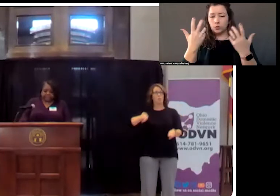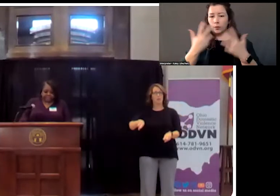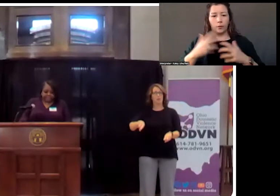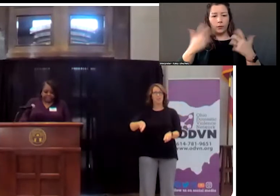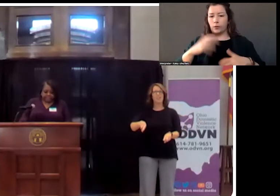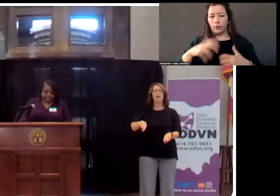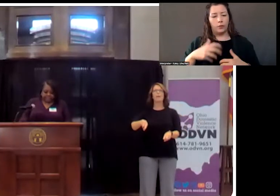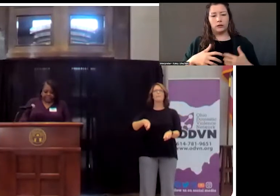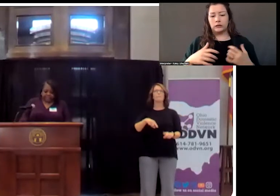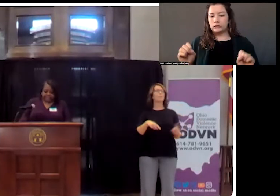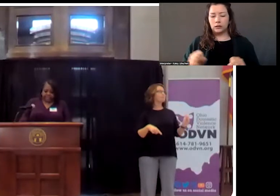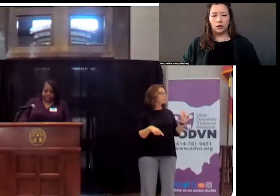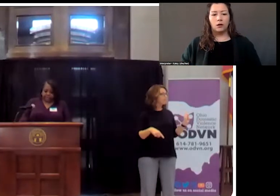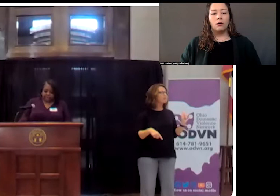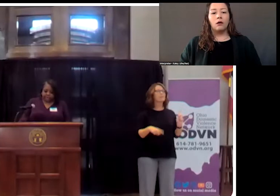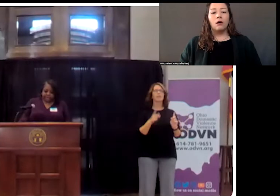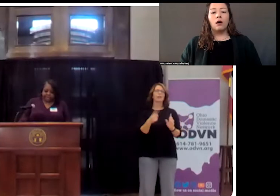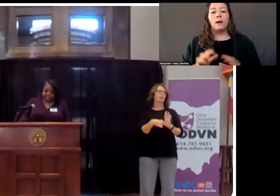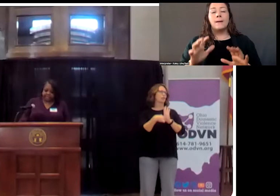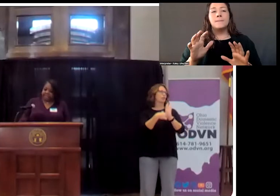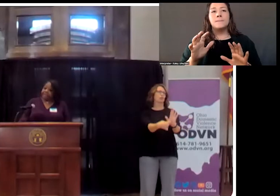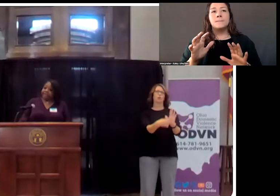This illustrates the continued work that needs to be done,